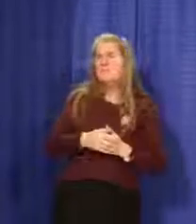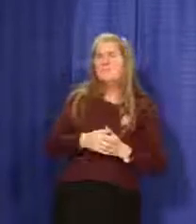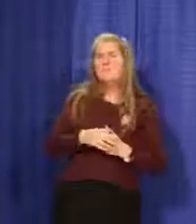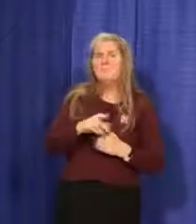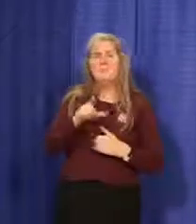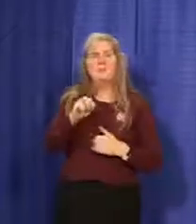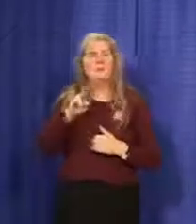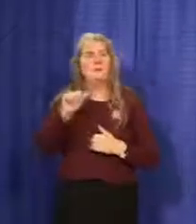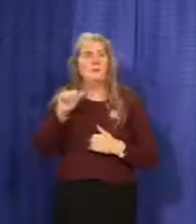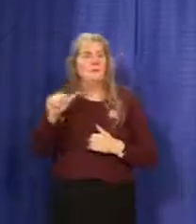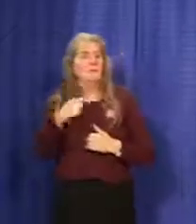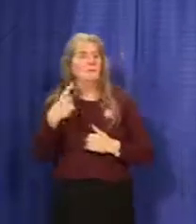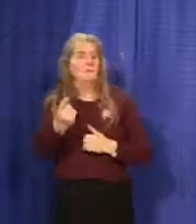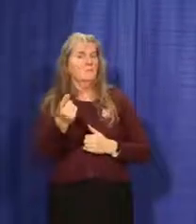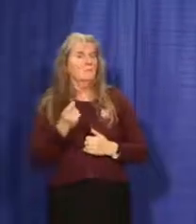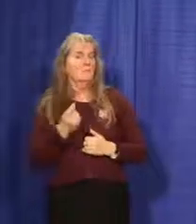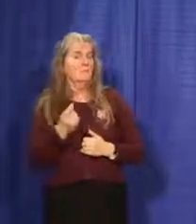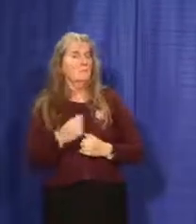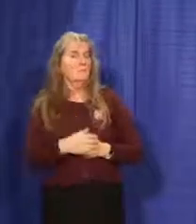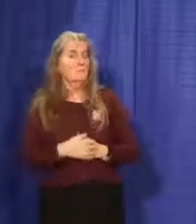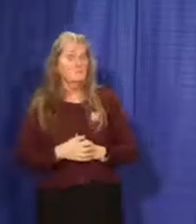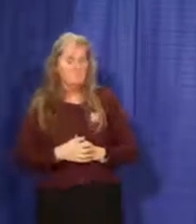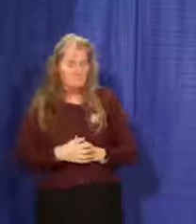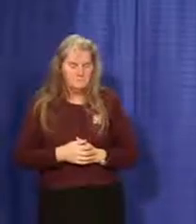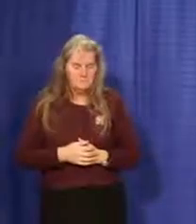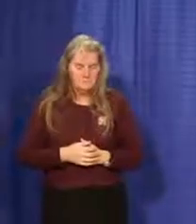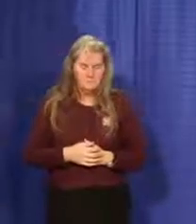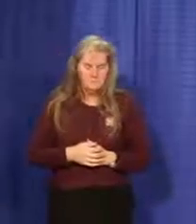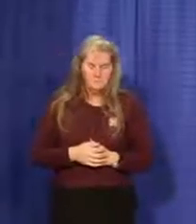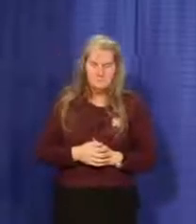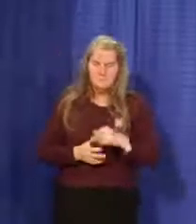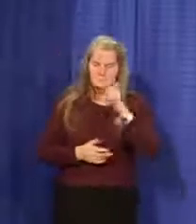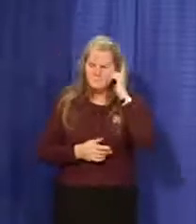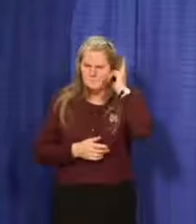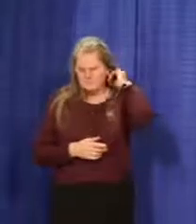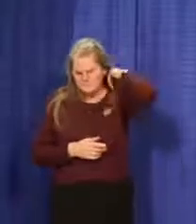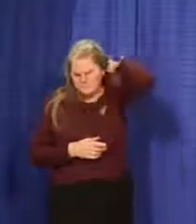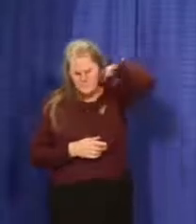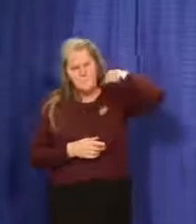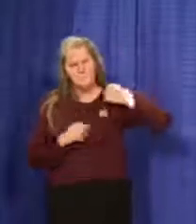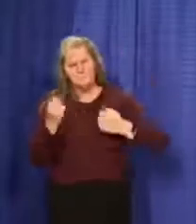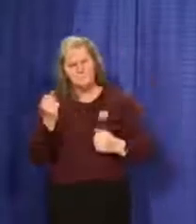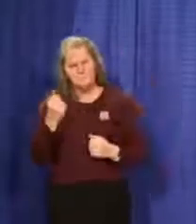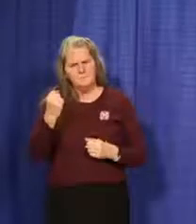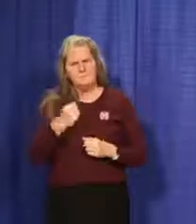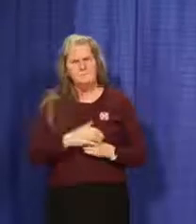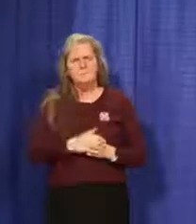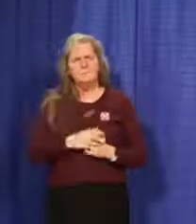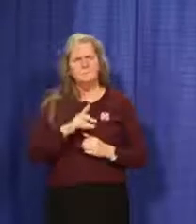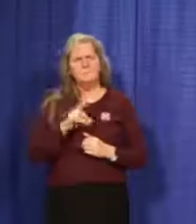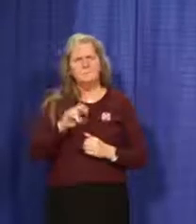Thank you, Laura. Do you have another question? Reporter: Yeah...